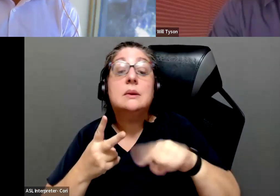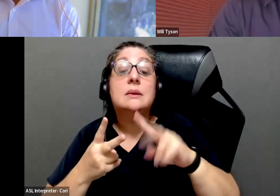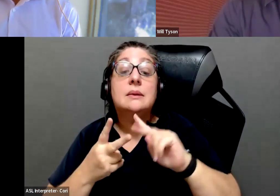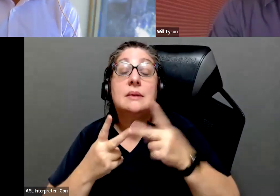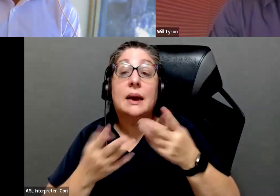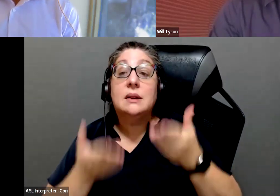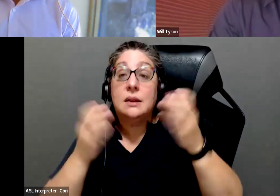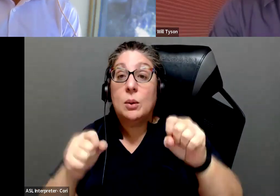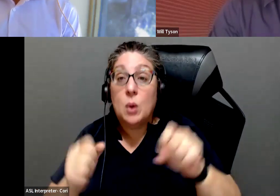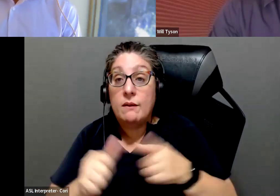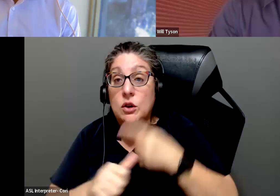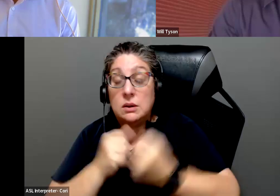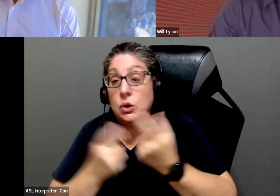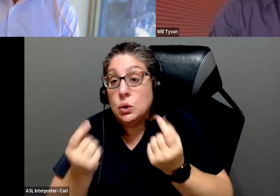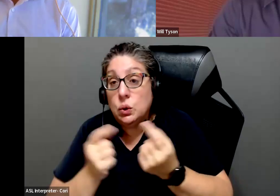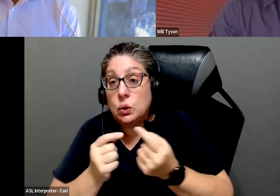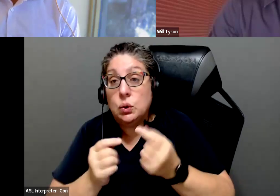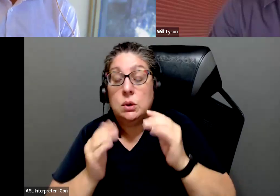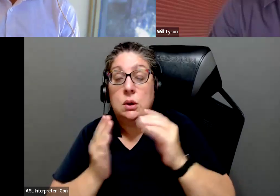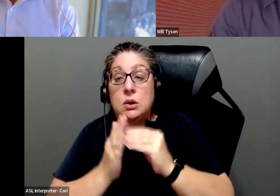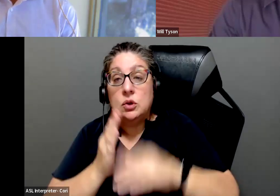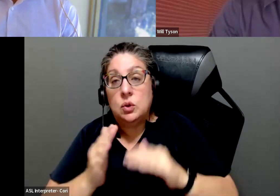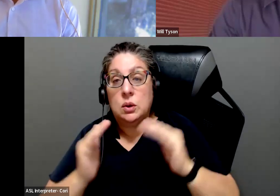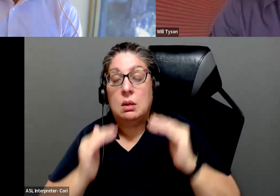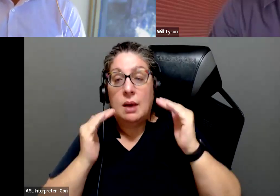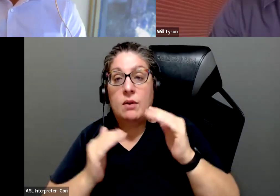In the first year as a student level quantitative analysis to